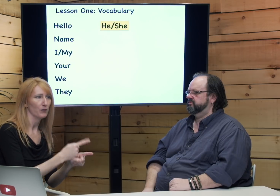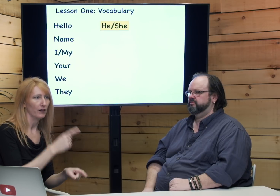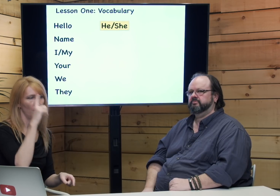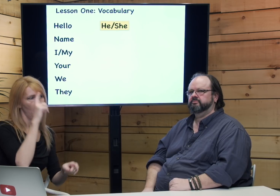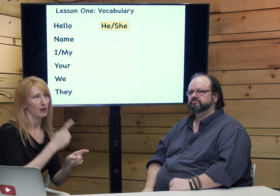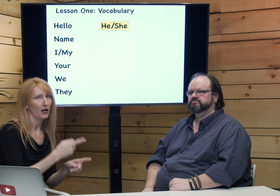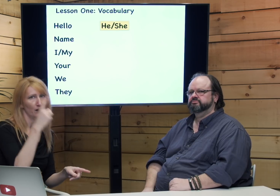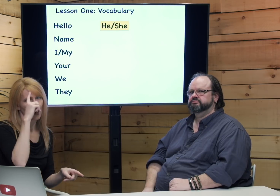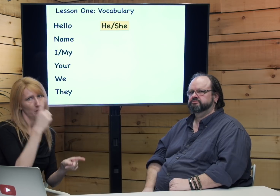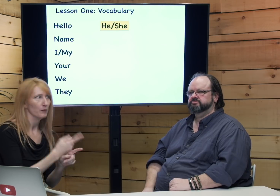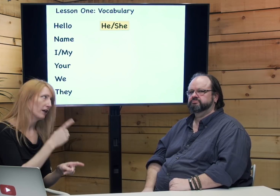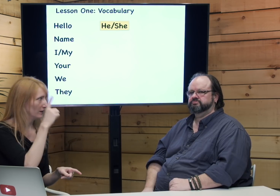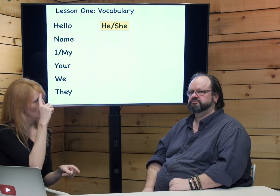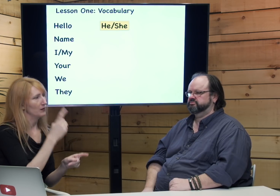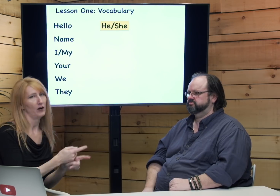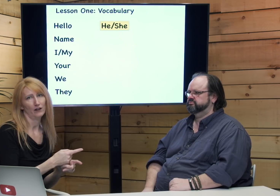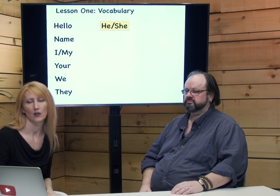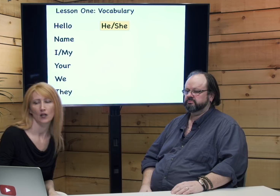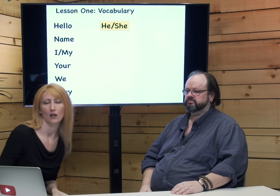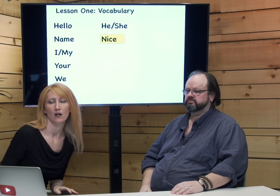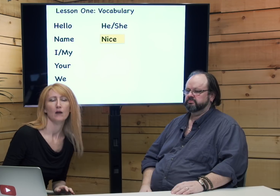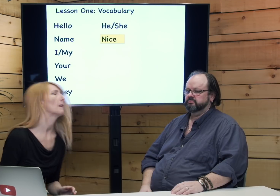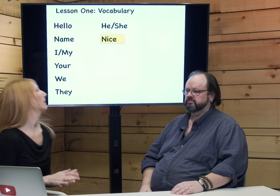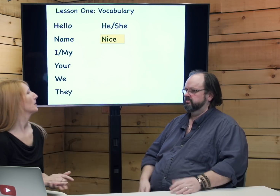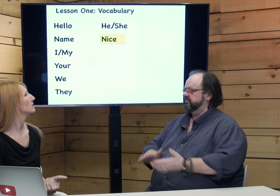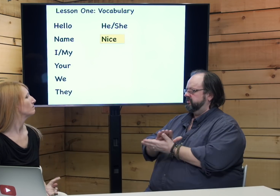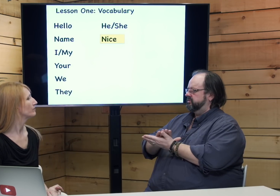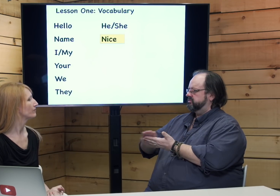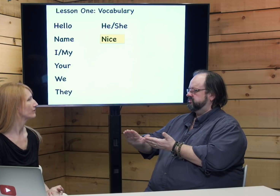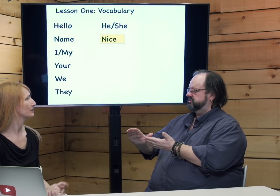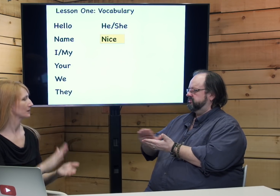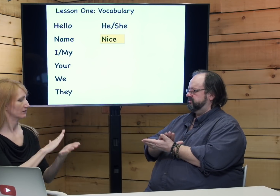my brother, my brother, my brother, my brother, nice